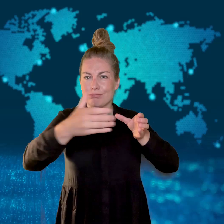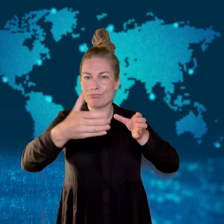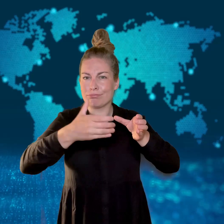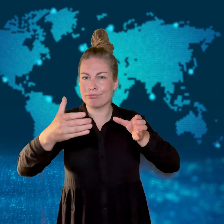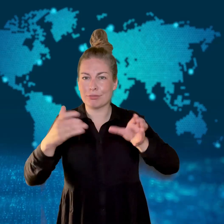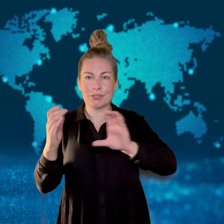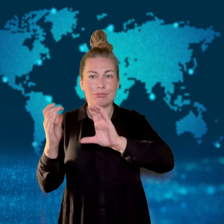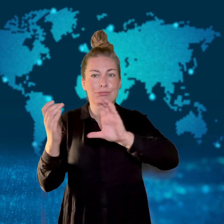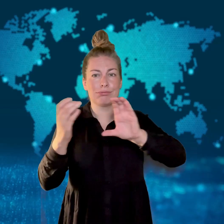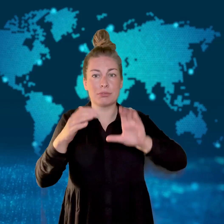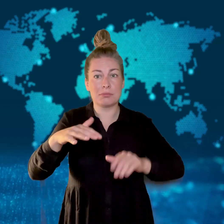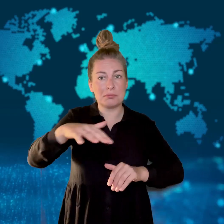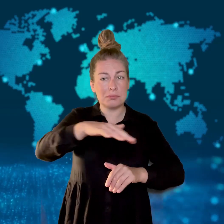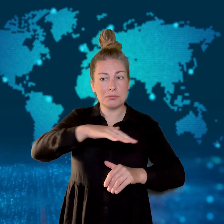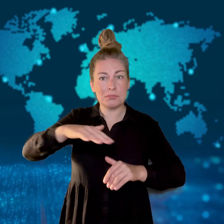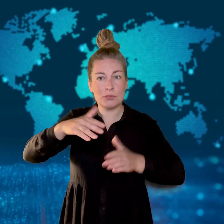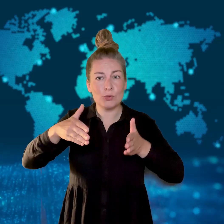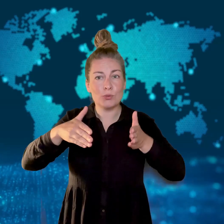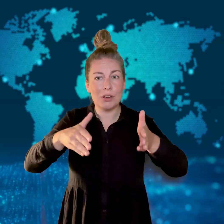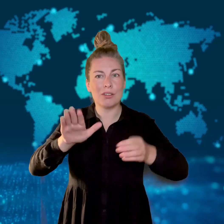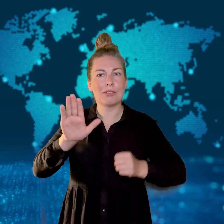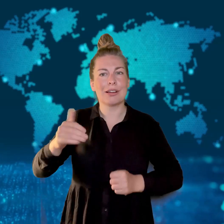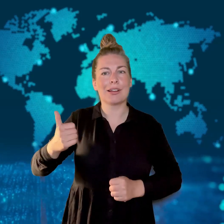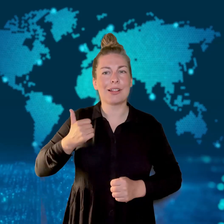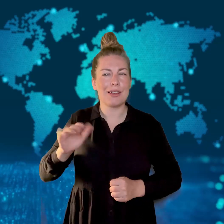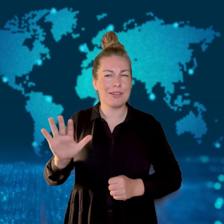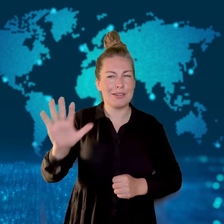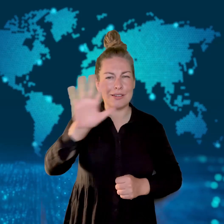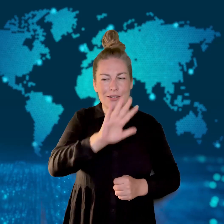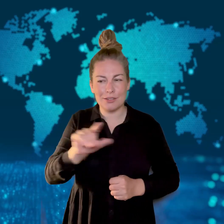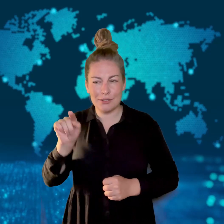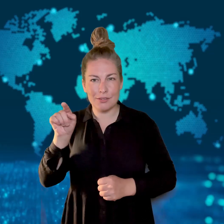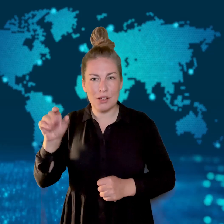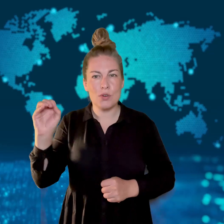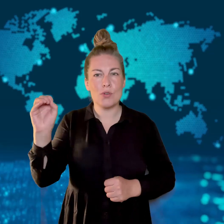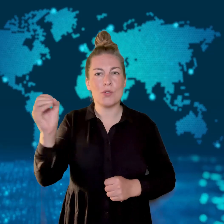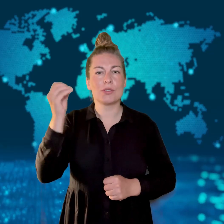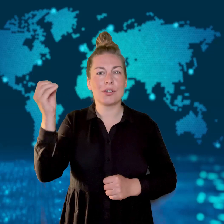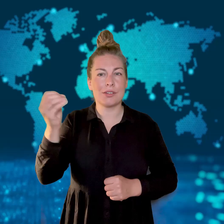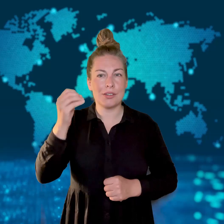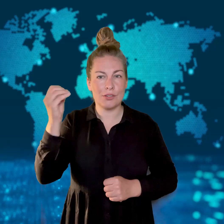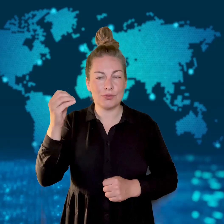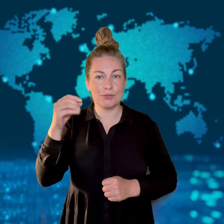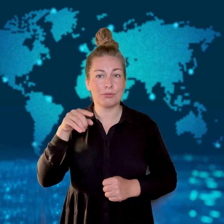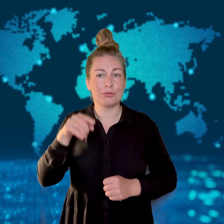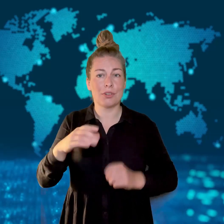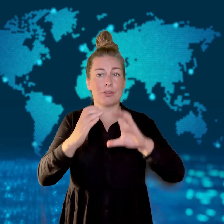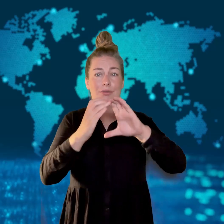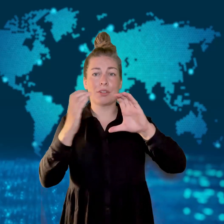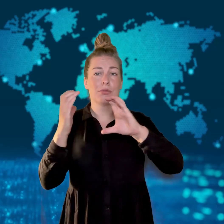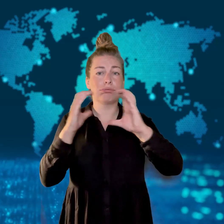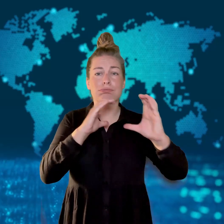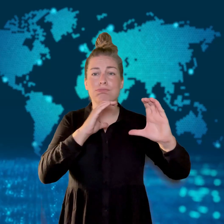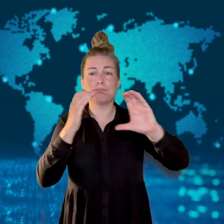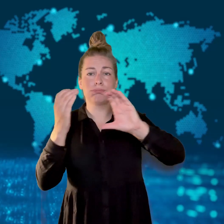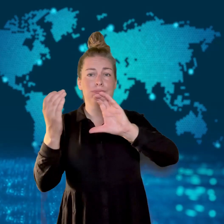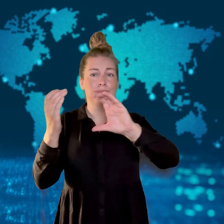onto a road in Ontario, Canada.